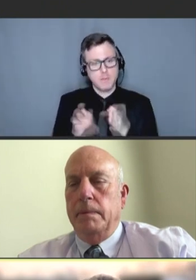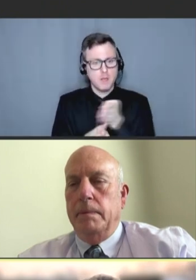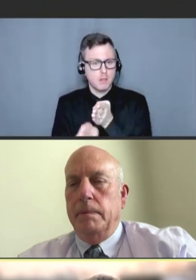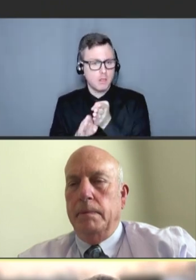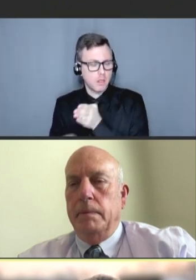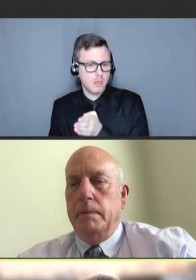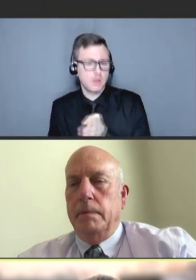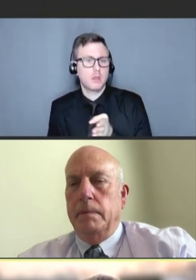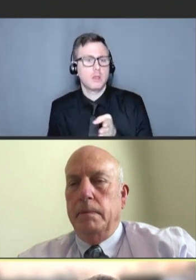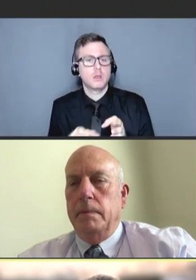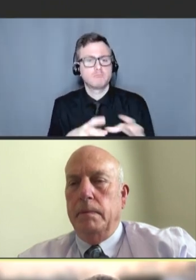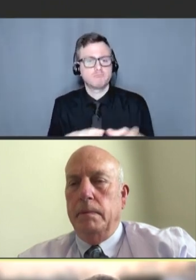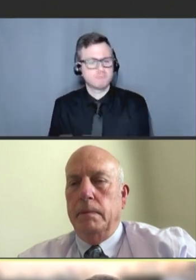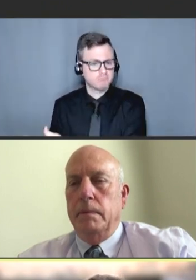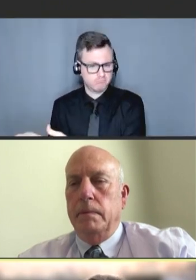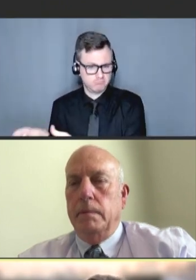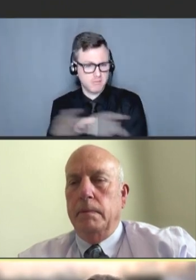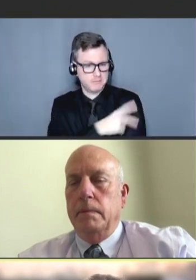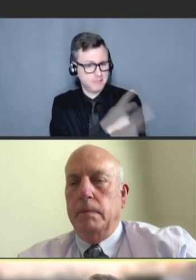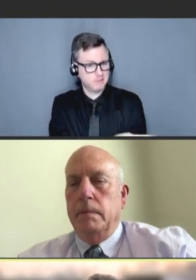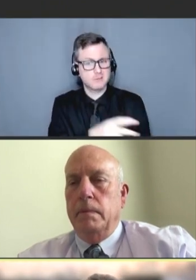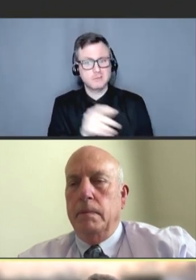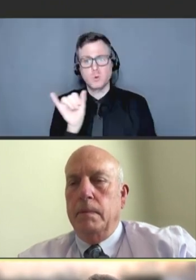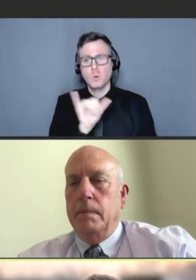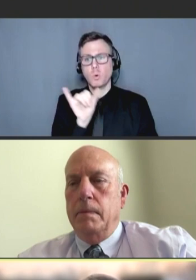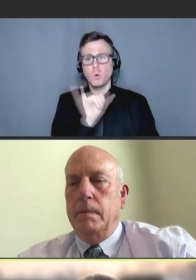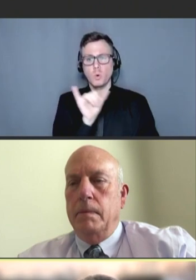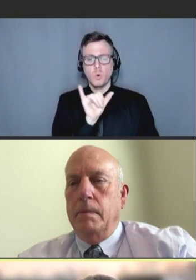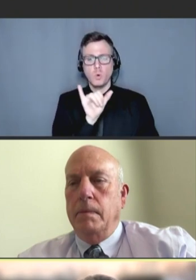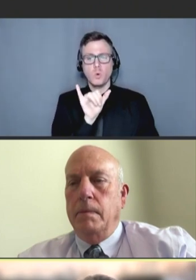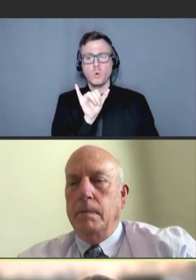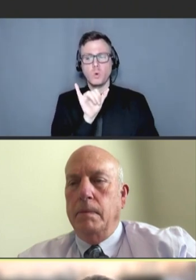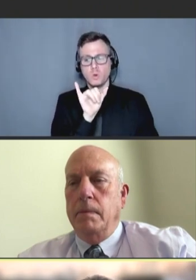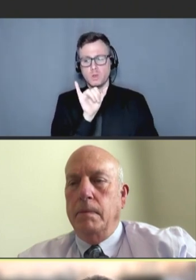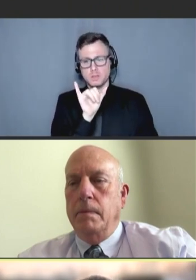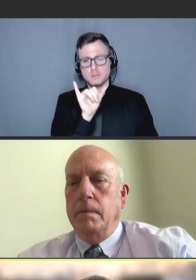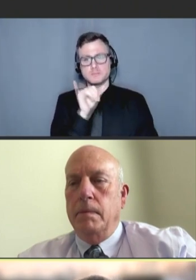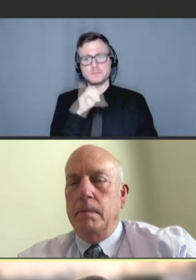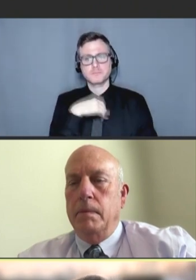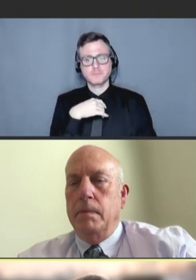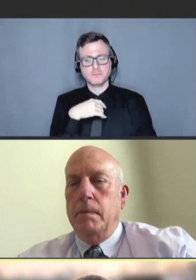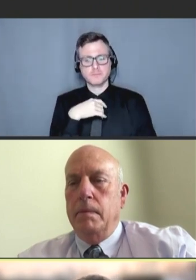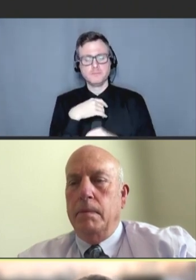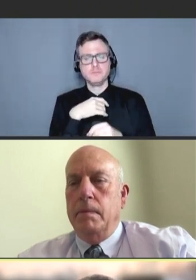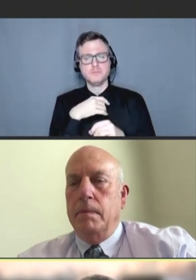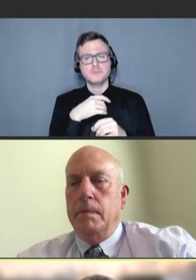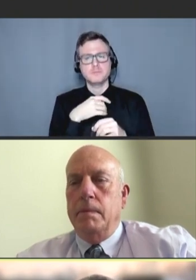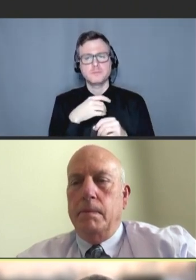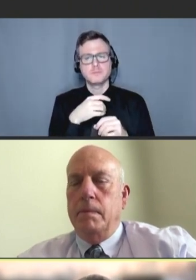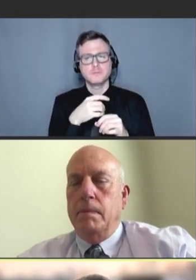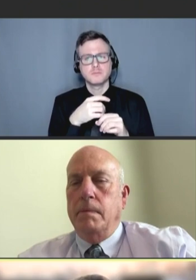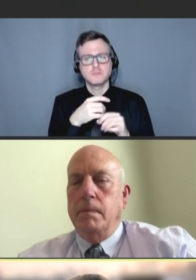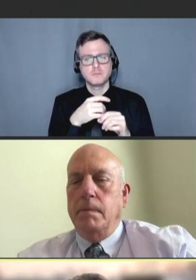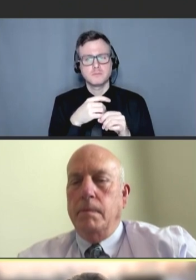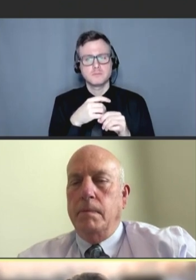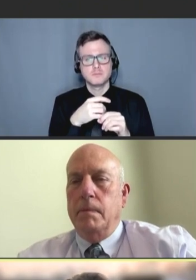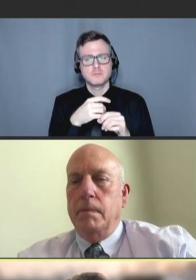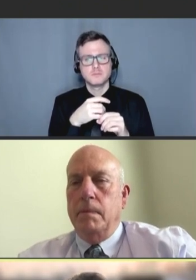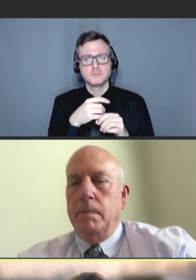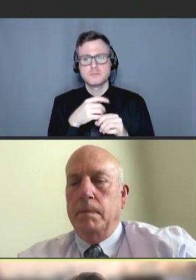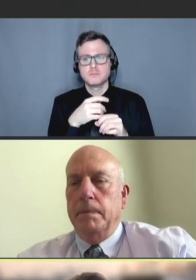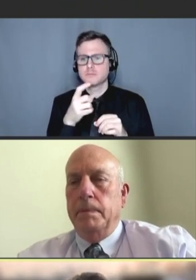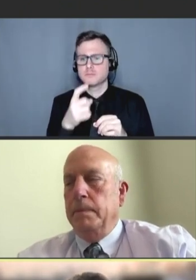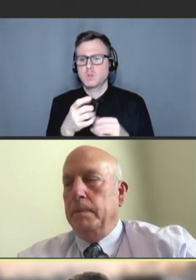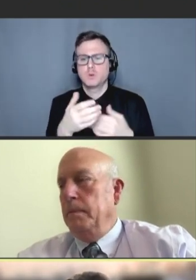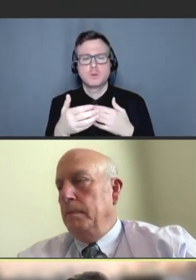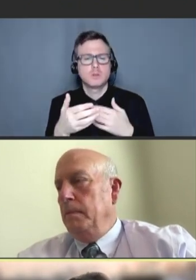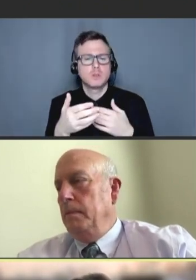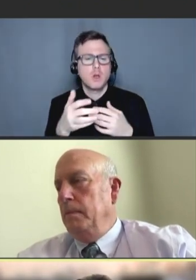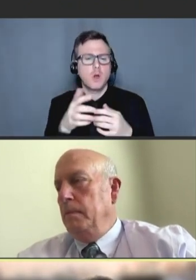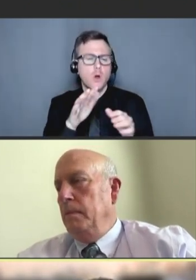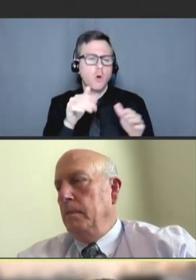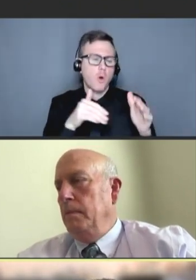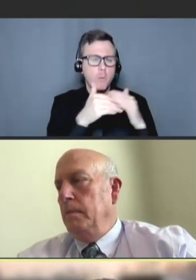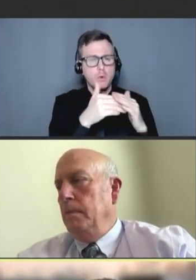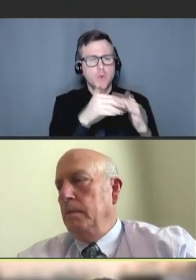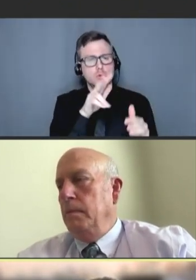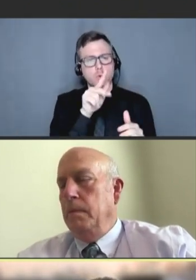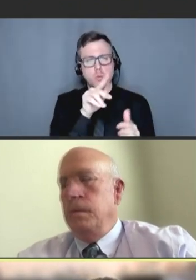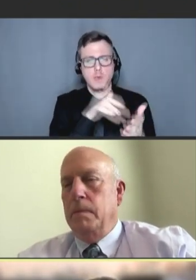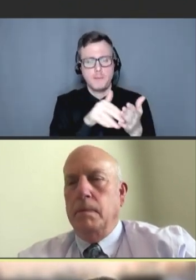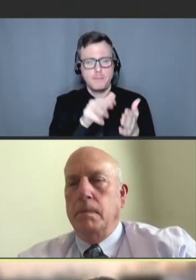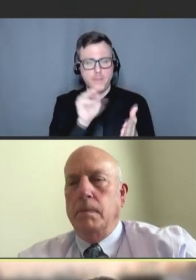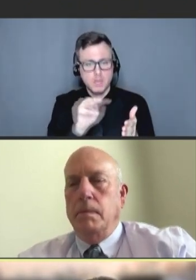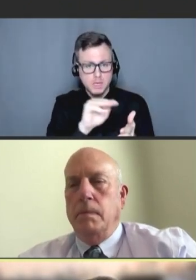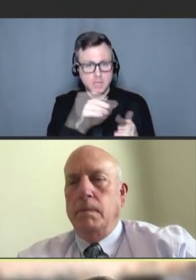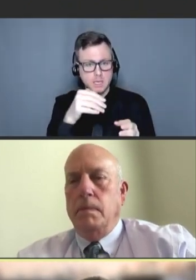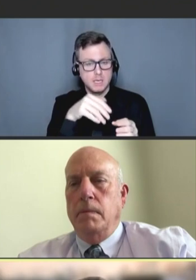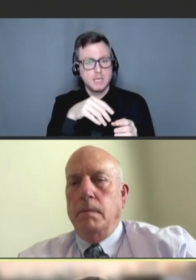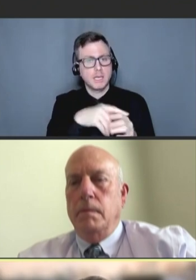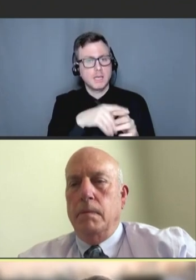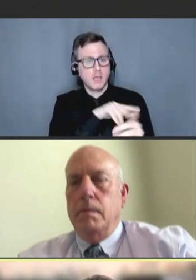And they've also out of the nearly 23 million health centers administered at least 9.5 million